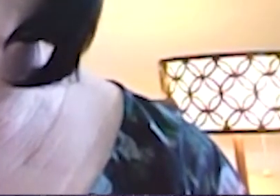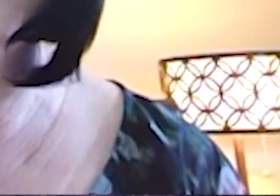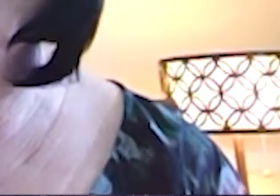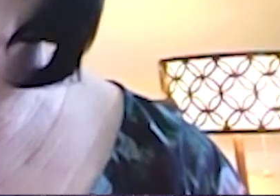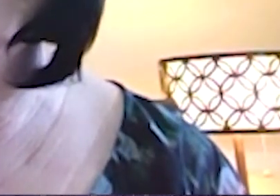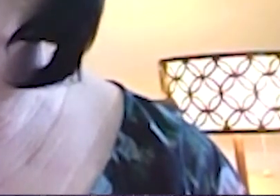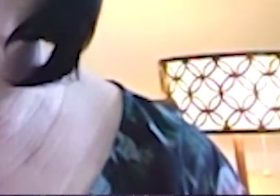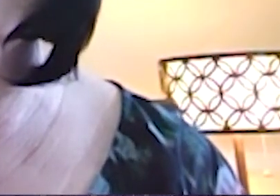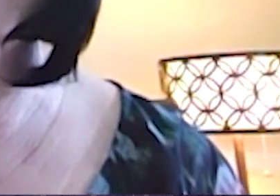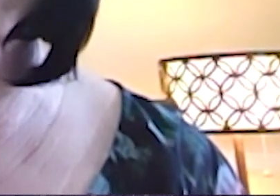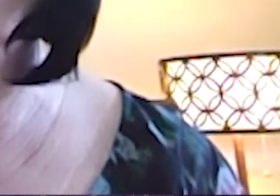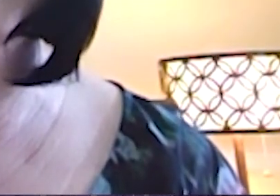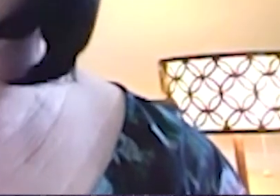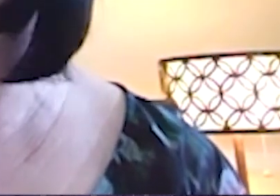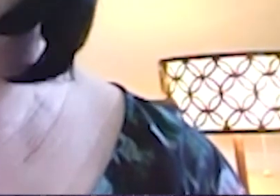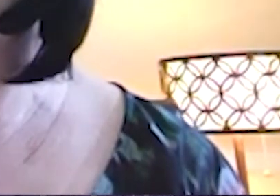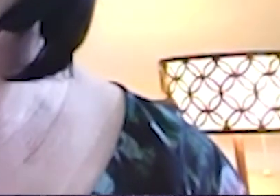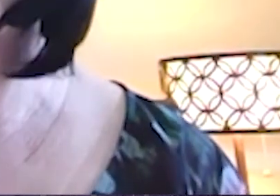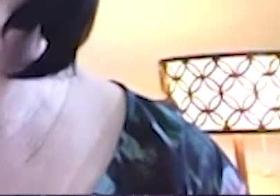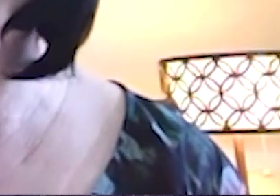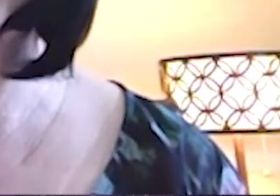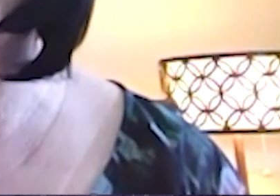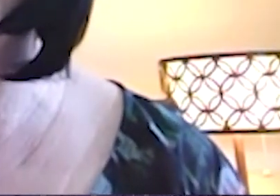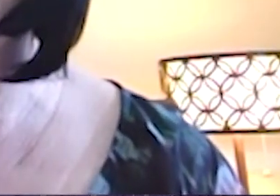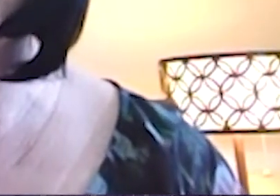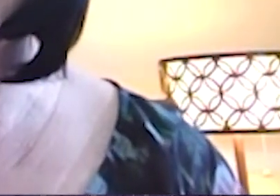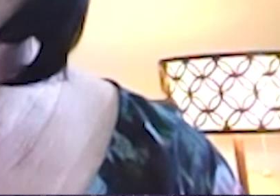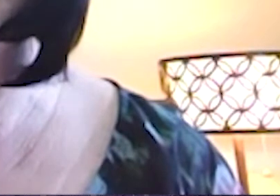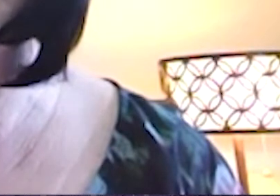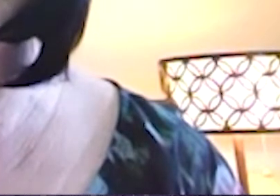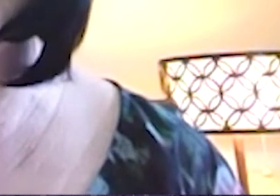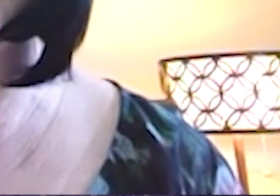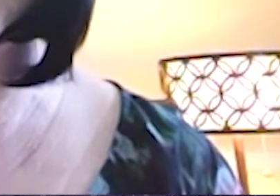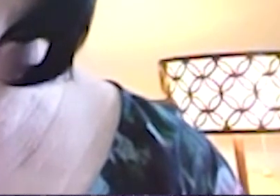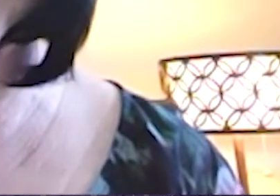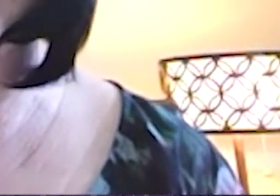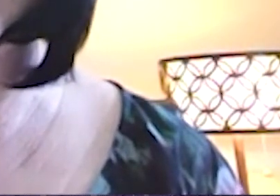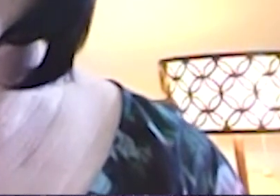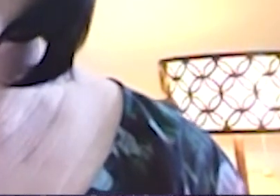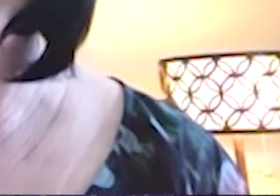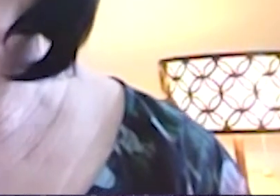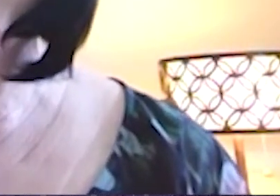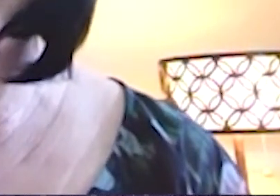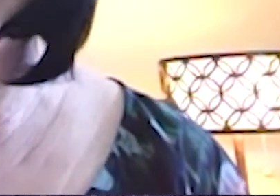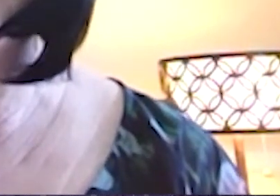military bear a difficult burden that many civilians cannot begin to understand. This month,